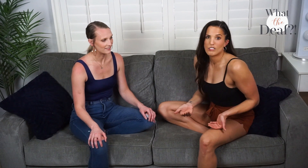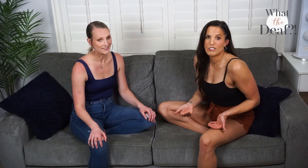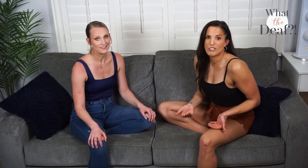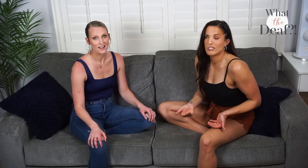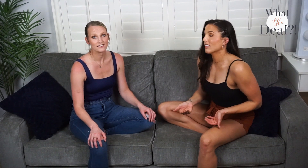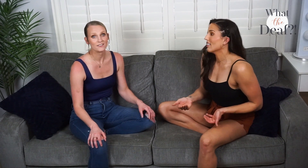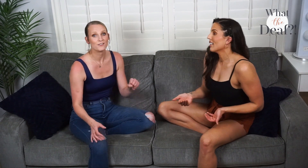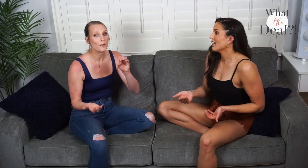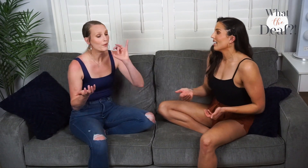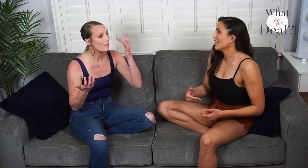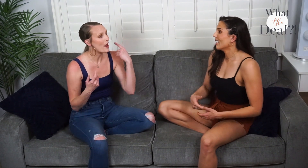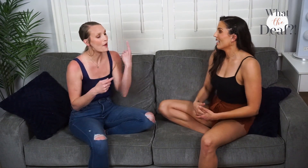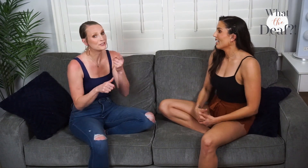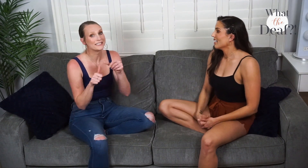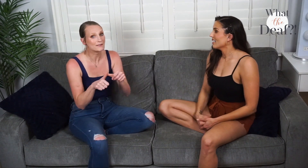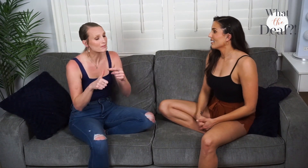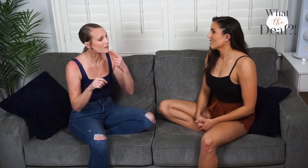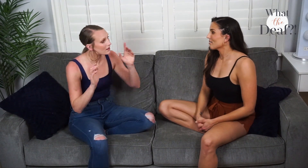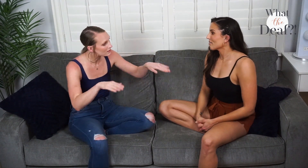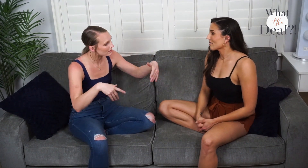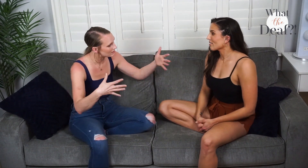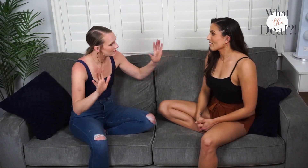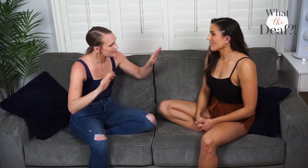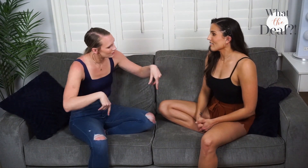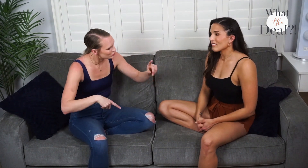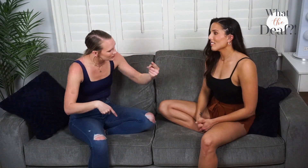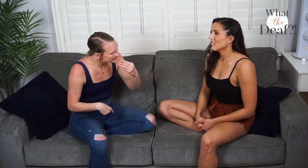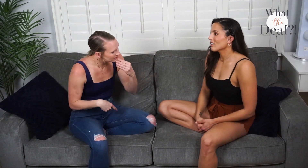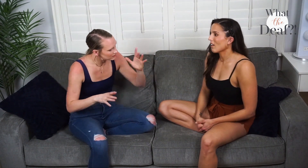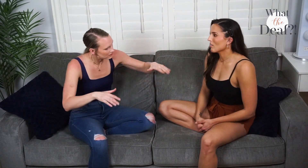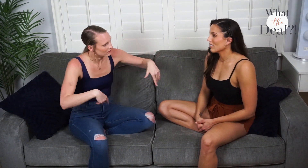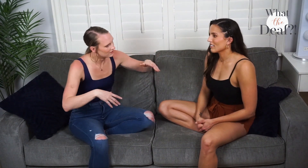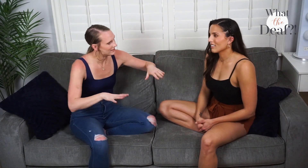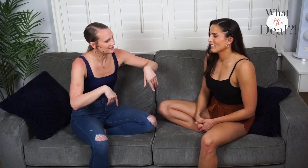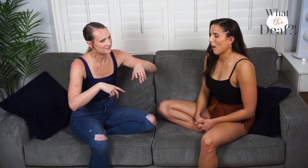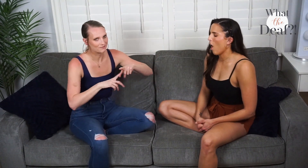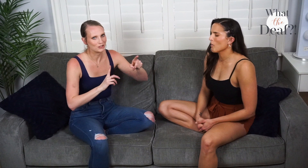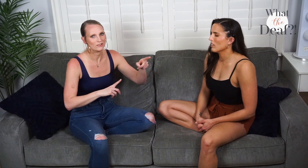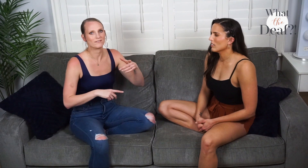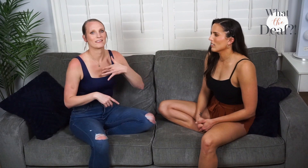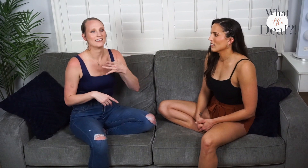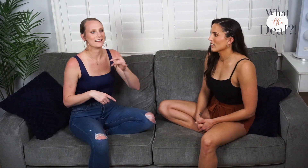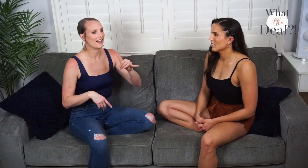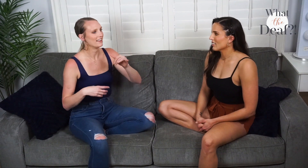Yes. And that's why I always keep saying like, Sarah, it's fine, just eat. - No. Like just, No. - but she feels that burden